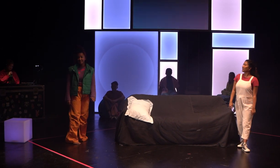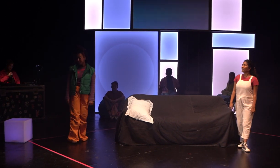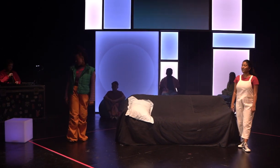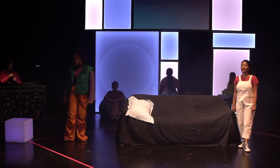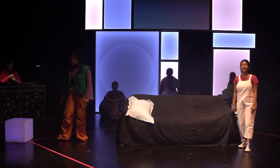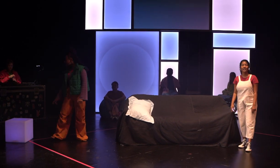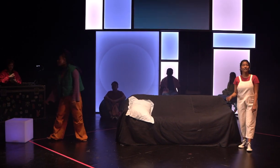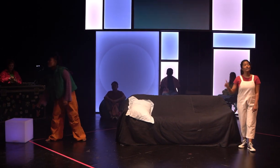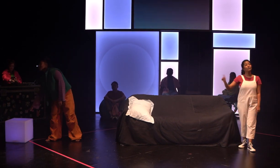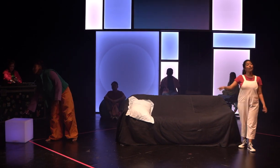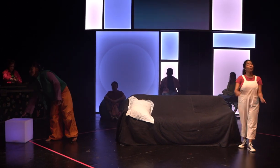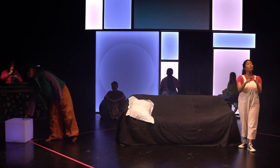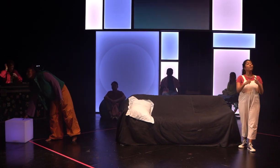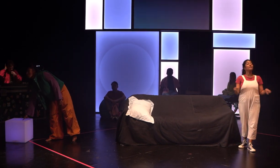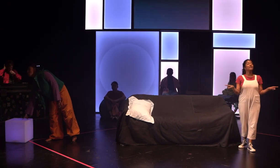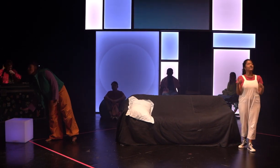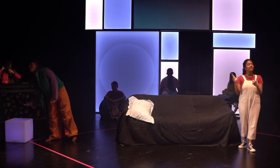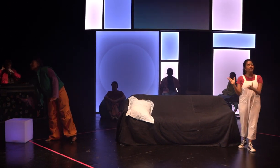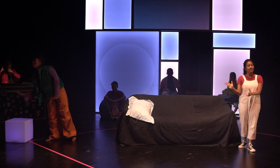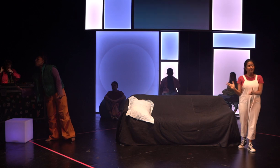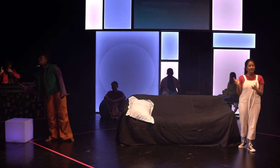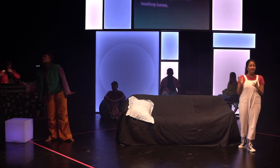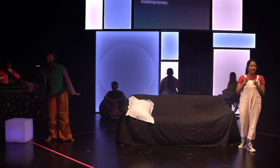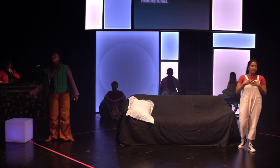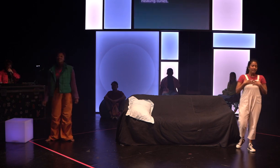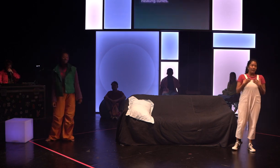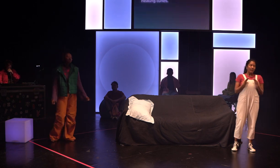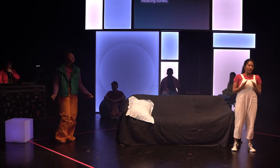I switch on my music and listen to my favorite healing tunes.